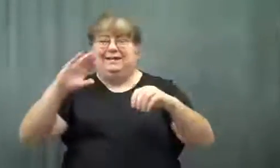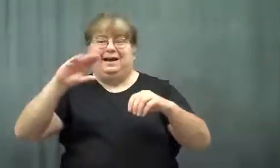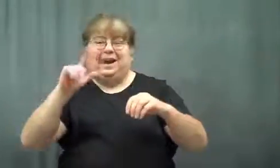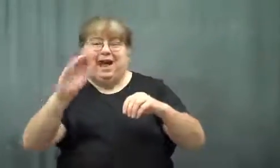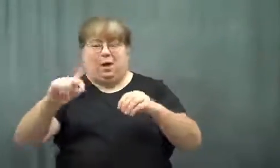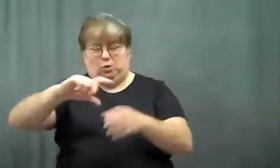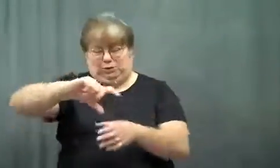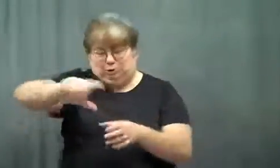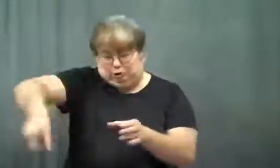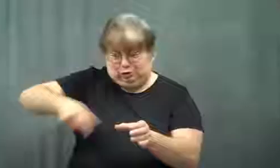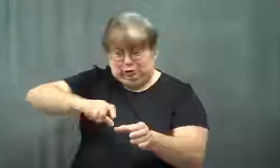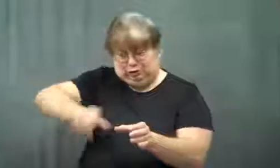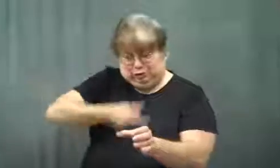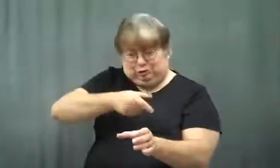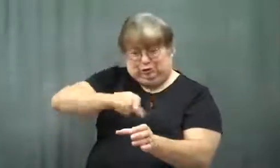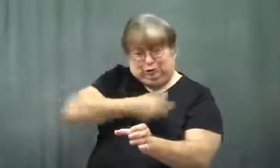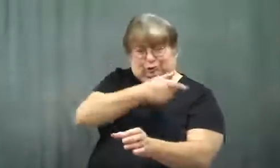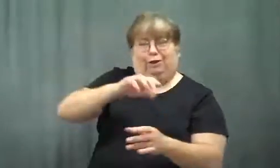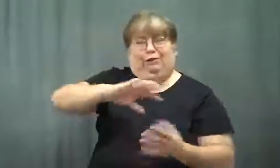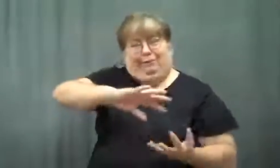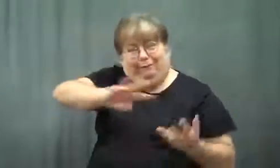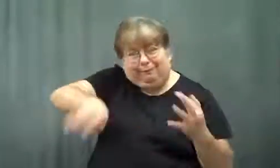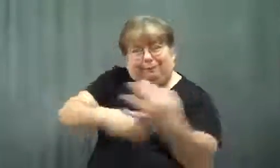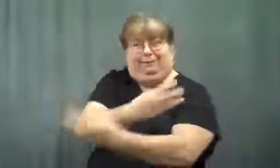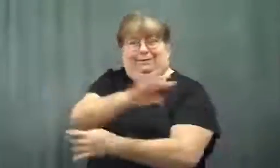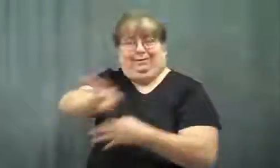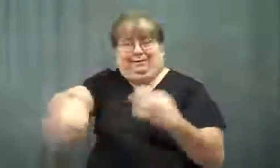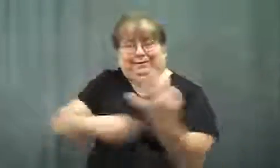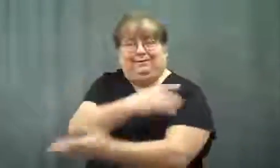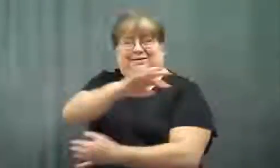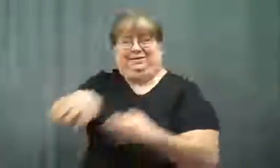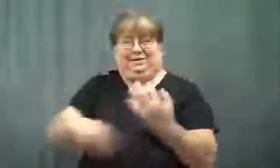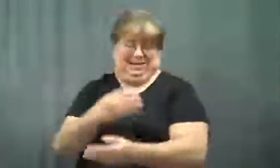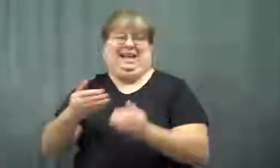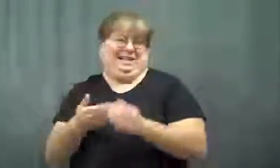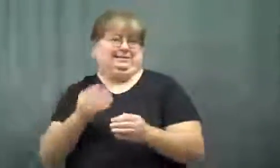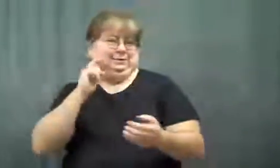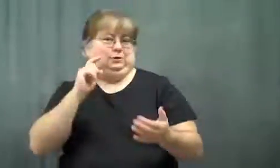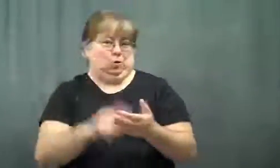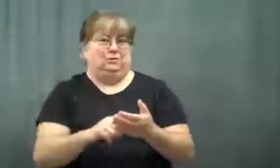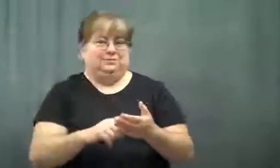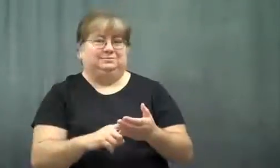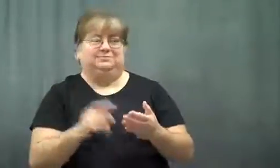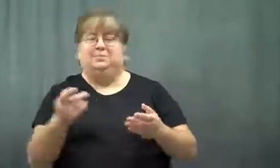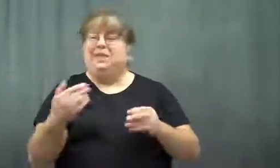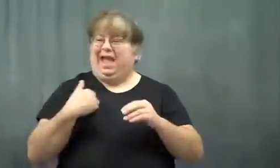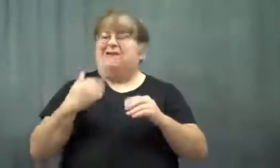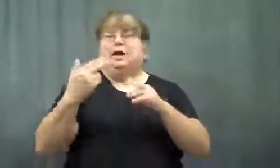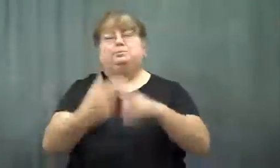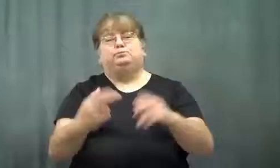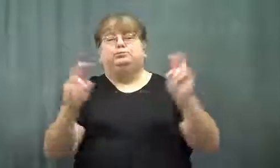Bands of rain and clouds branch out and spin around it, it's easy to see.